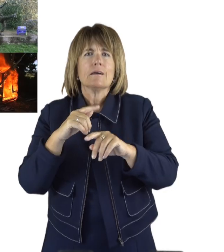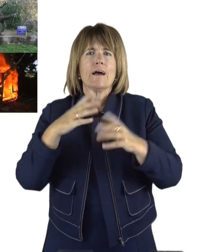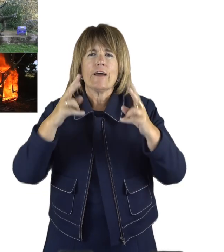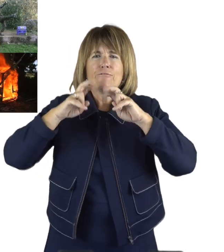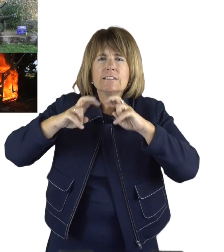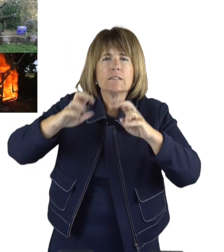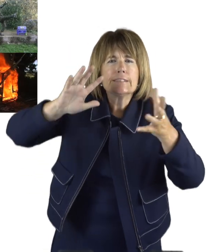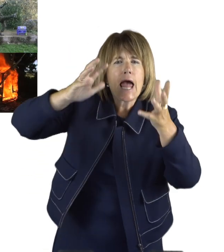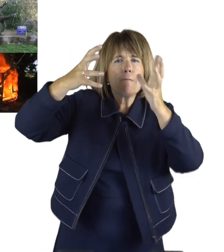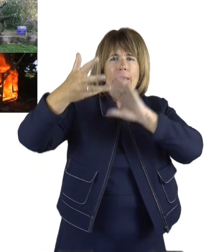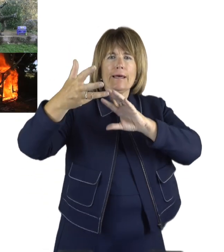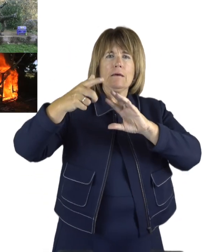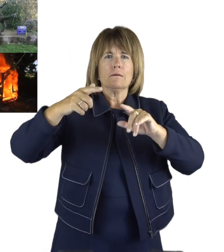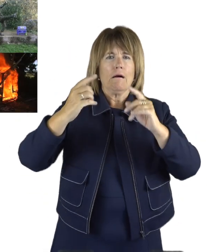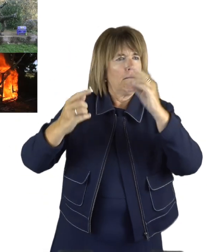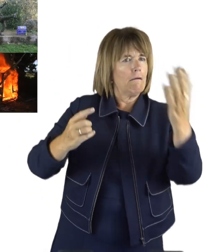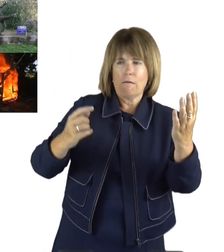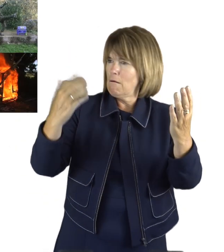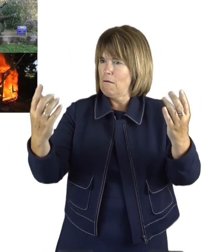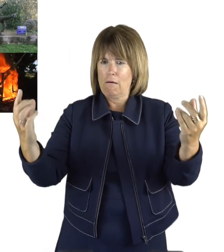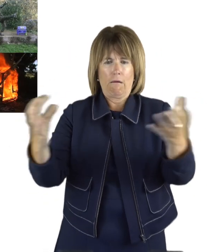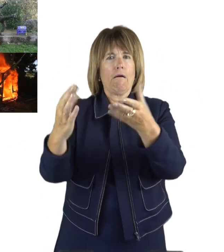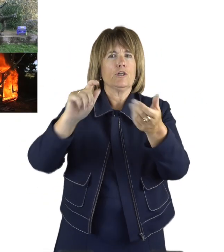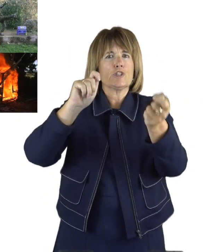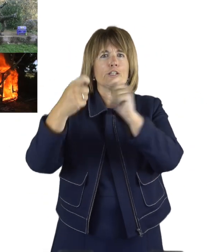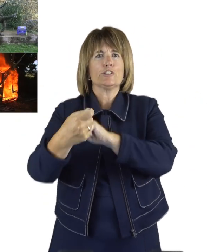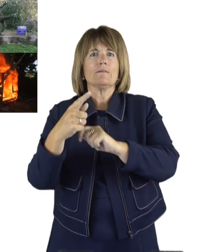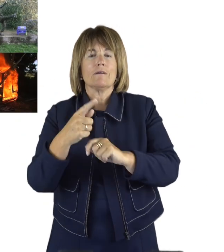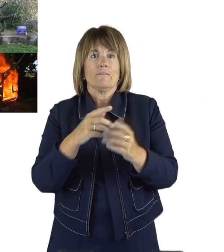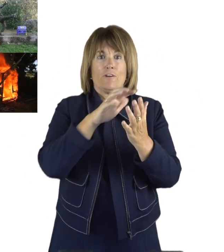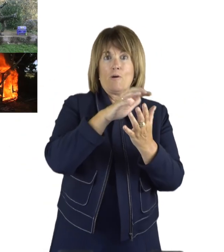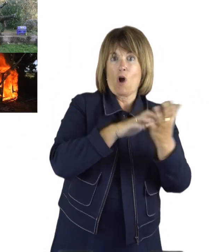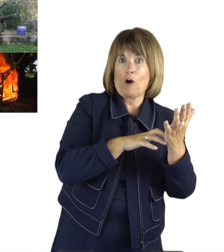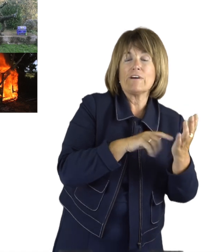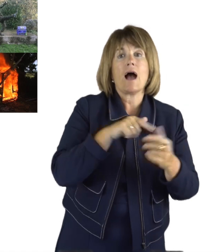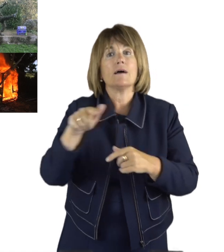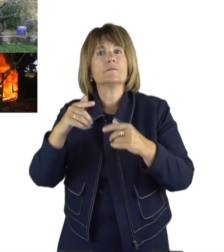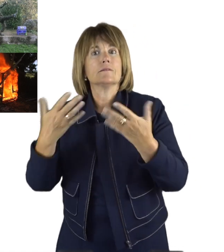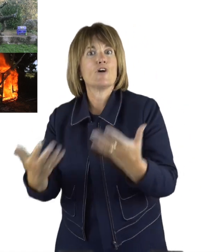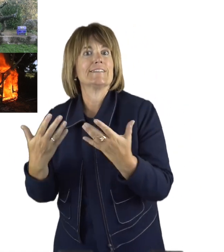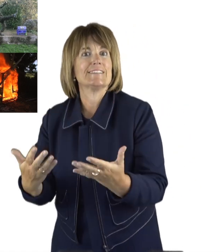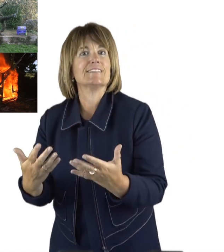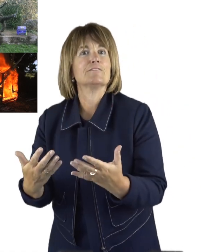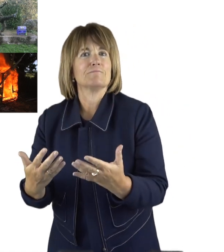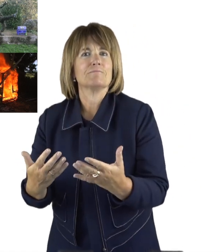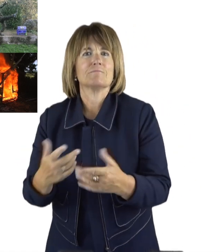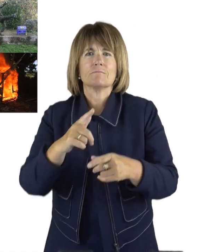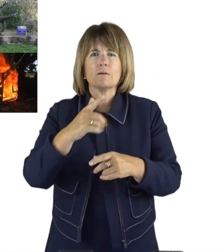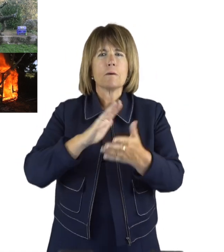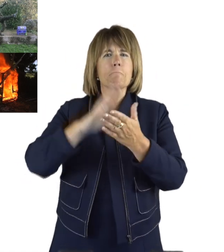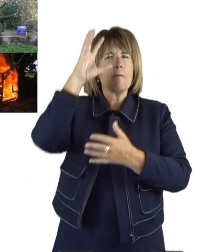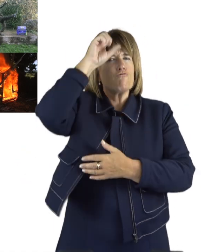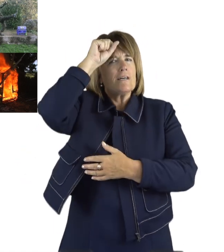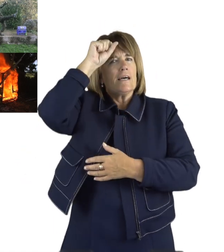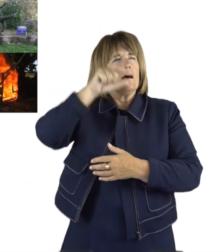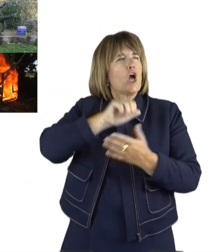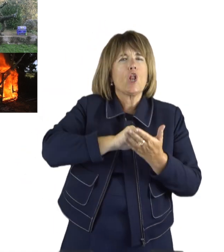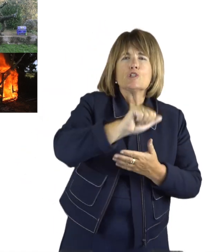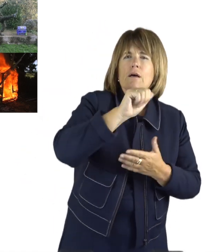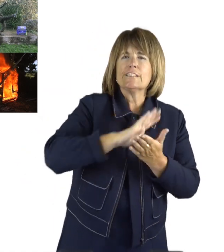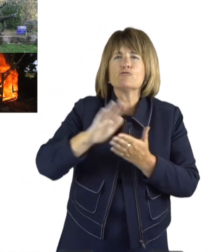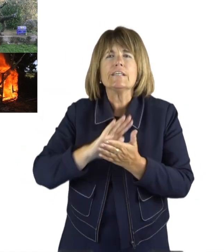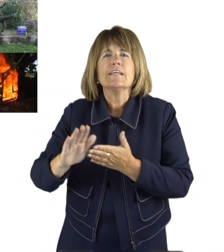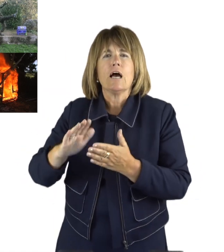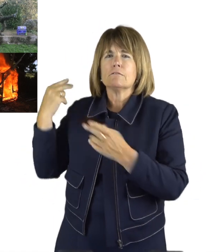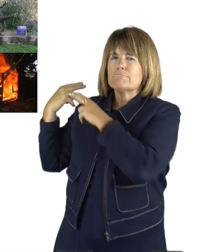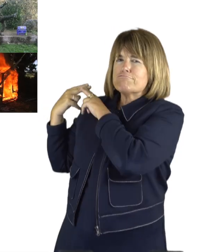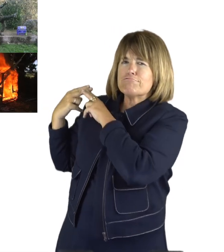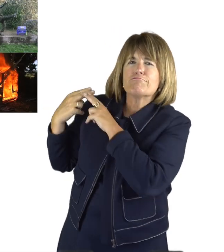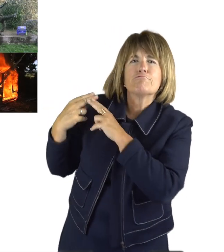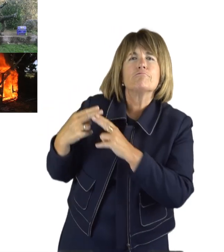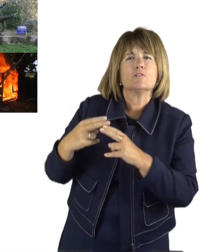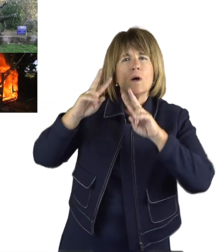Investigating the dynamic interchange between, biography & presence, generational memory, culture, history and origins